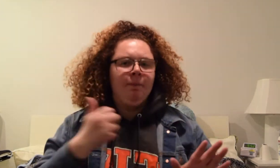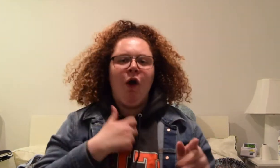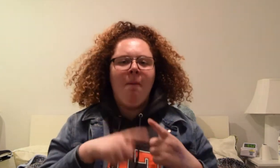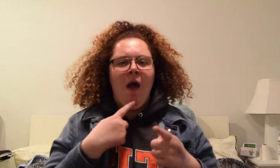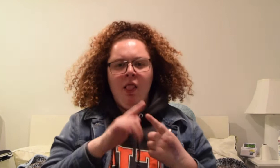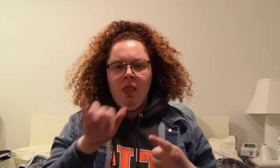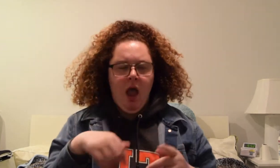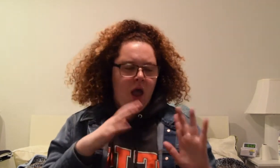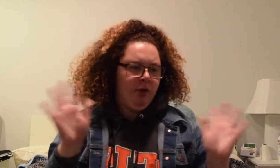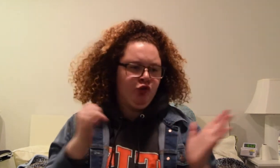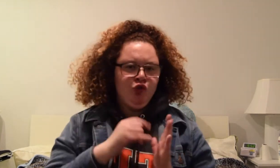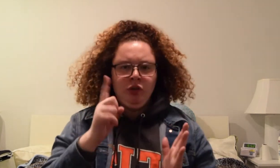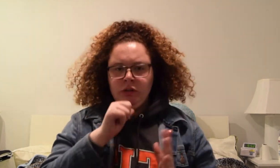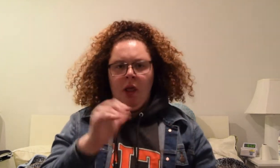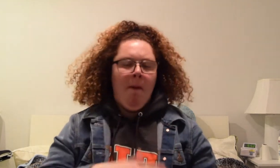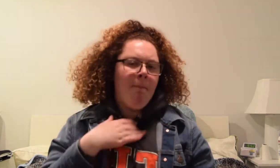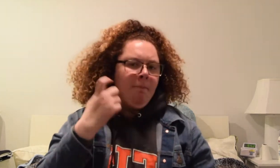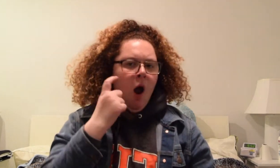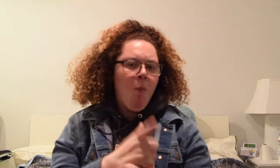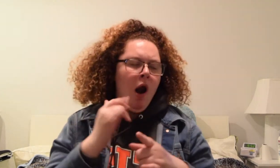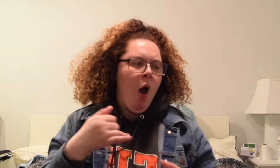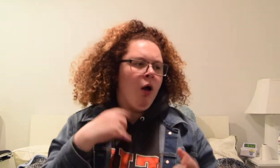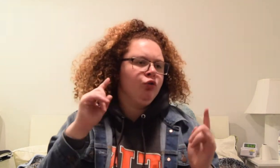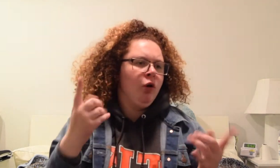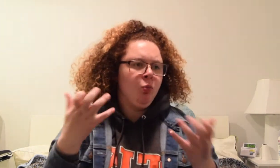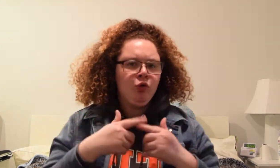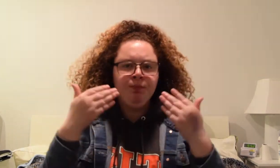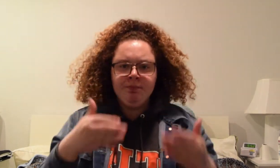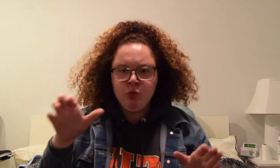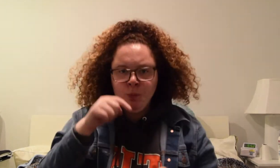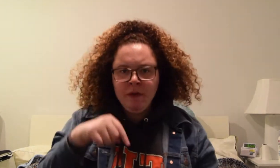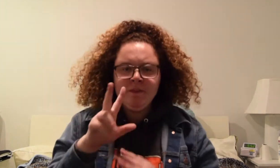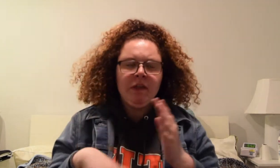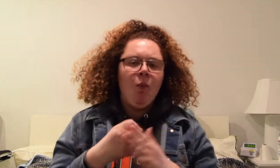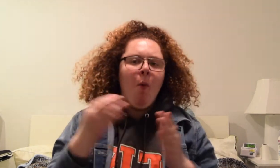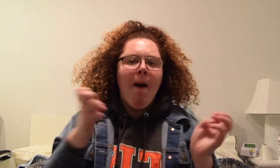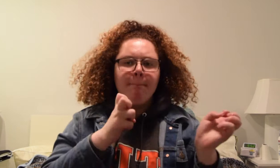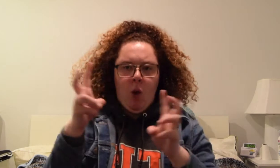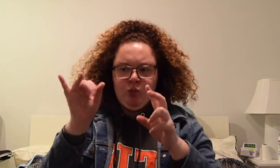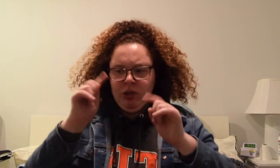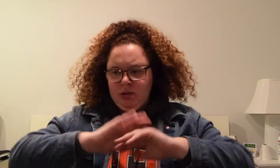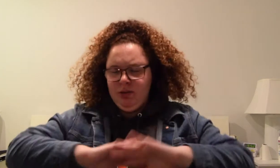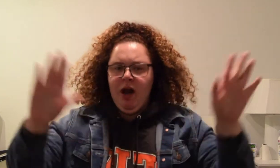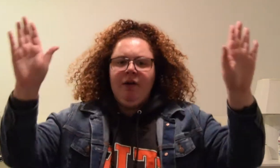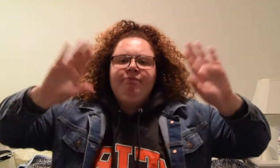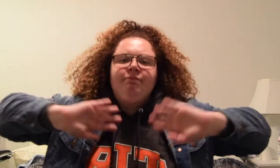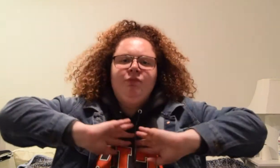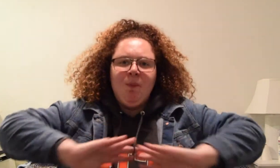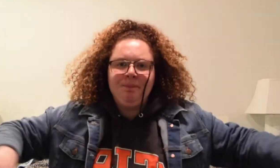Sorry about that. It's just not on my mind right now I just want to do this video and post it to get over with